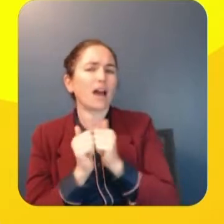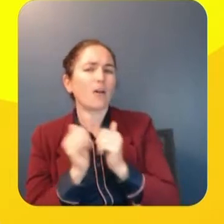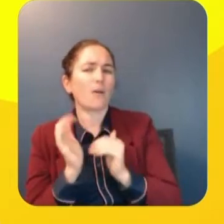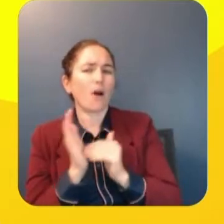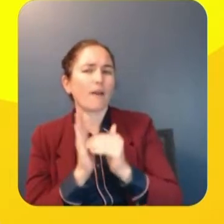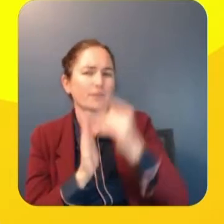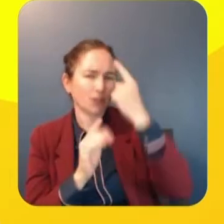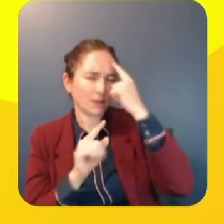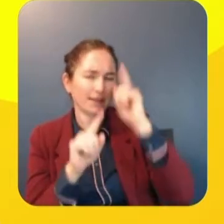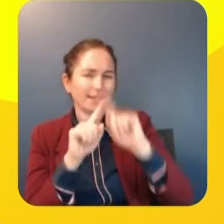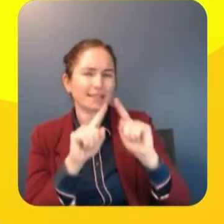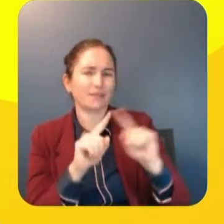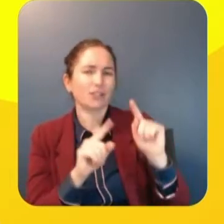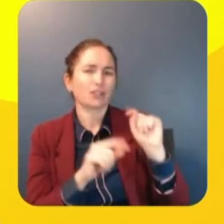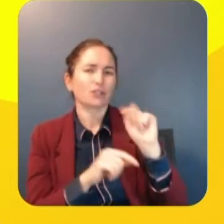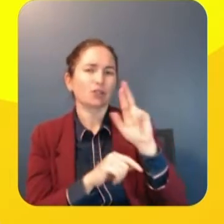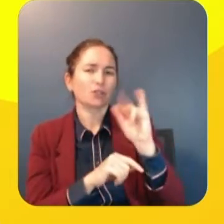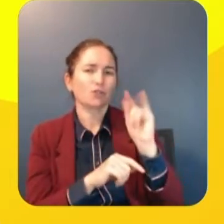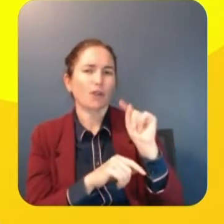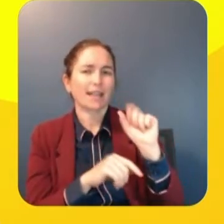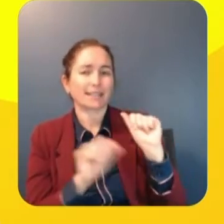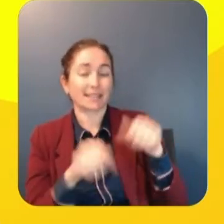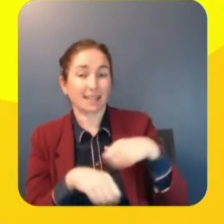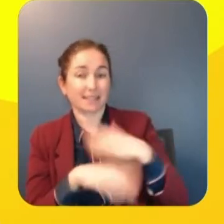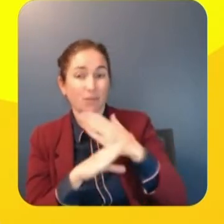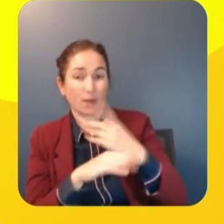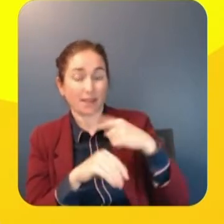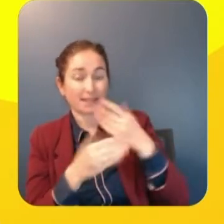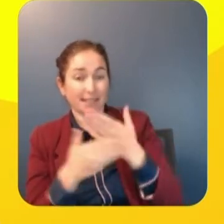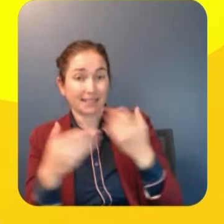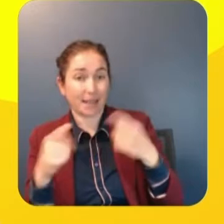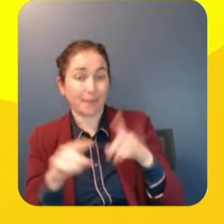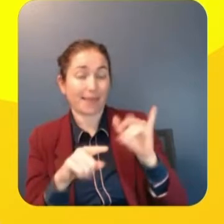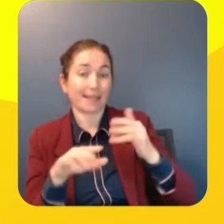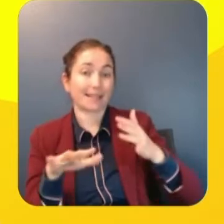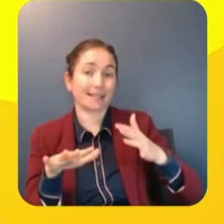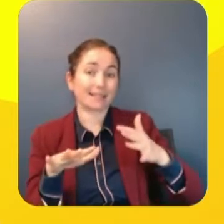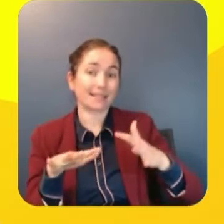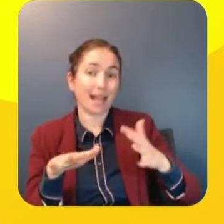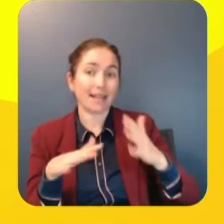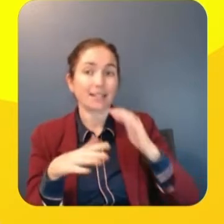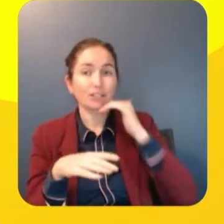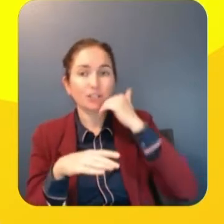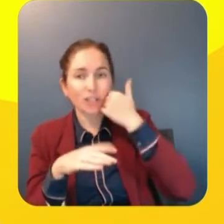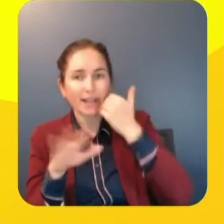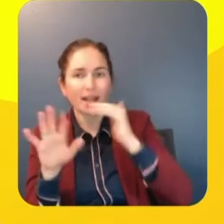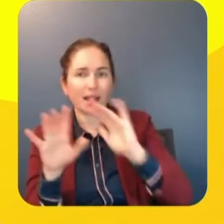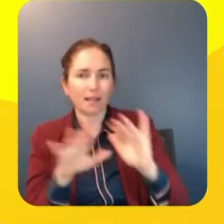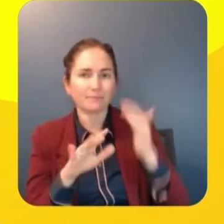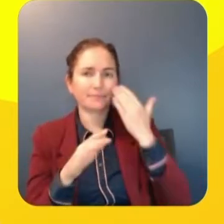in the way of those things happening, i.e. anxiety, introversion, shyness, and so on, are barriers to success and becoming